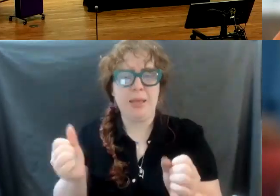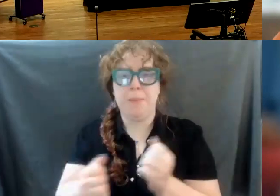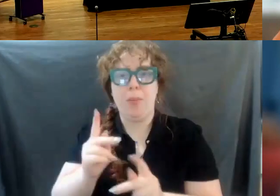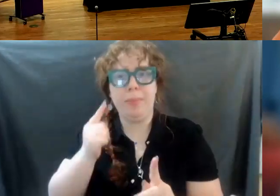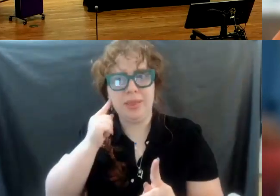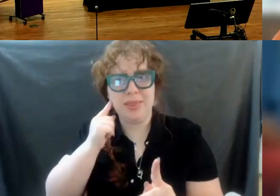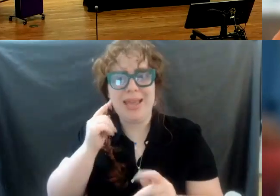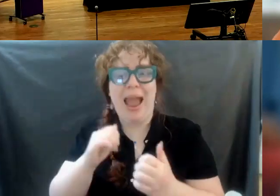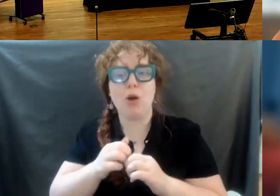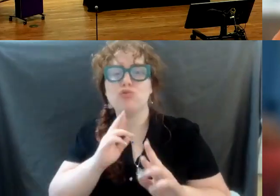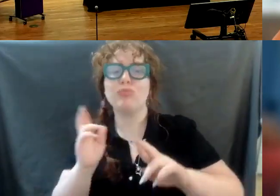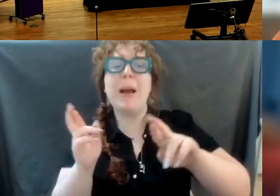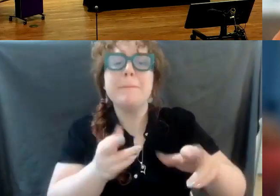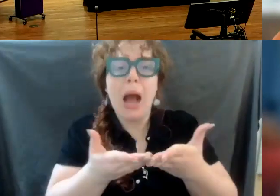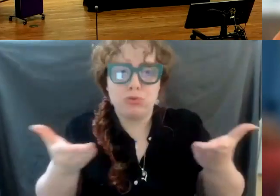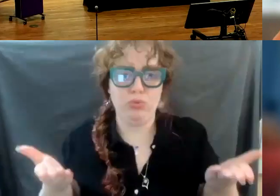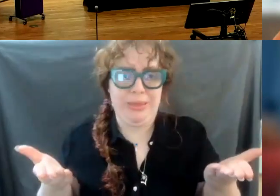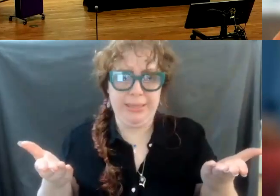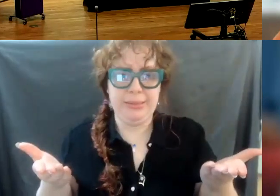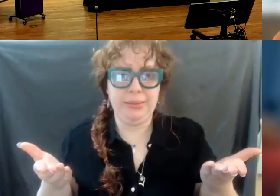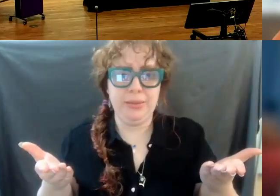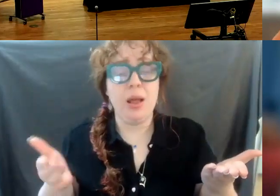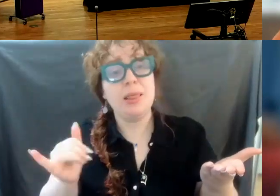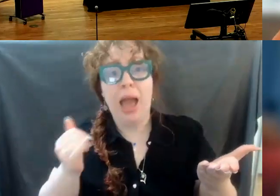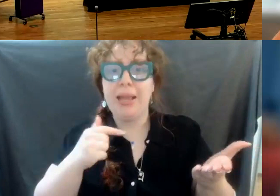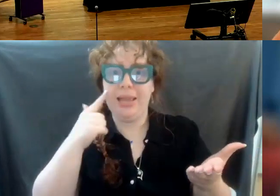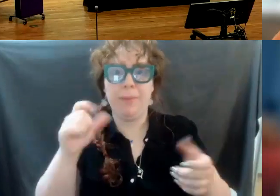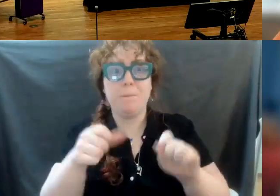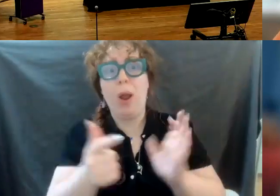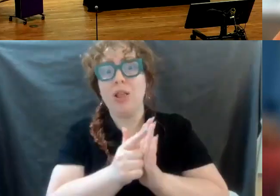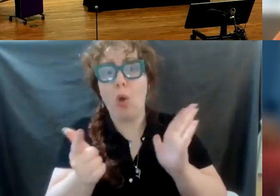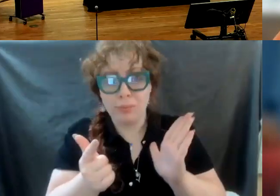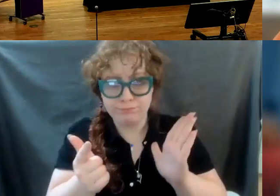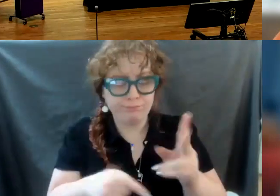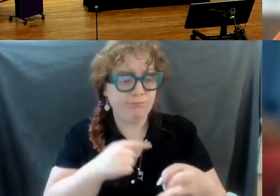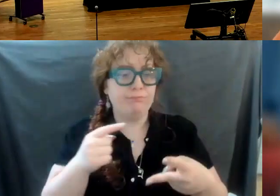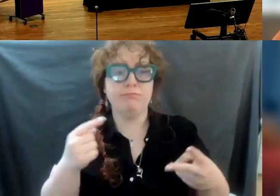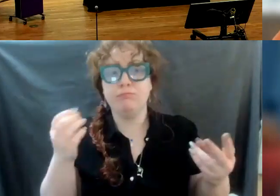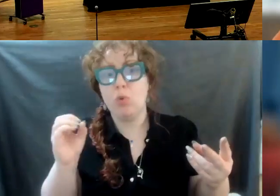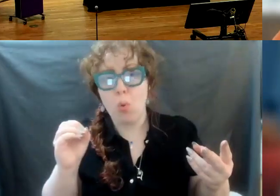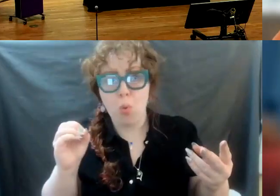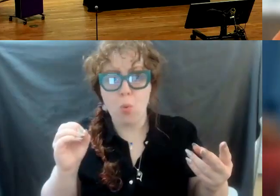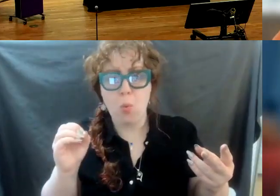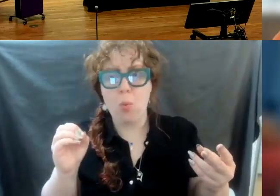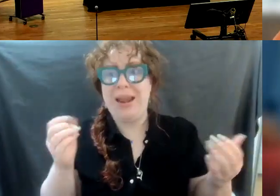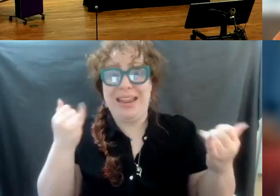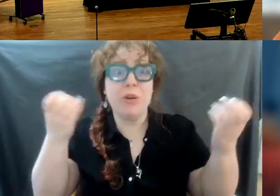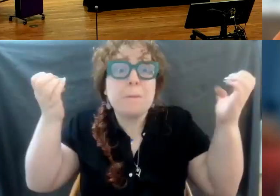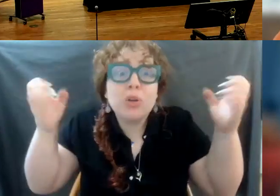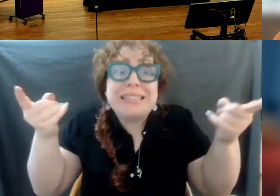how are we responding to crime, how are we handling and defusing emergencies and tragedies?